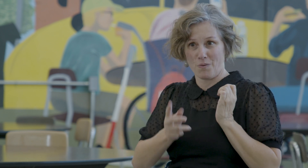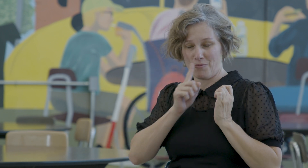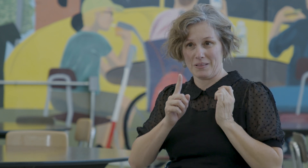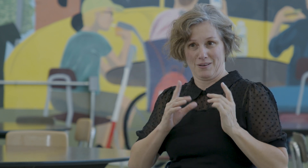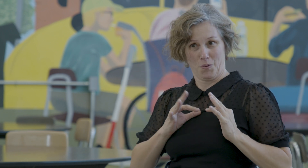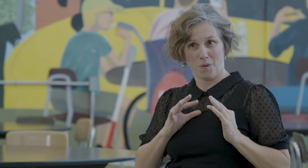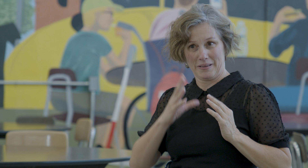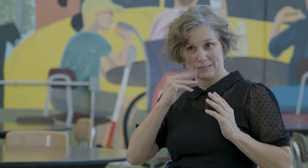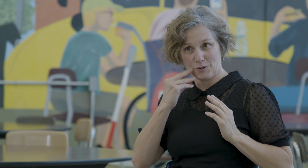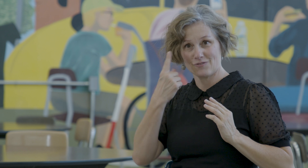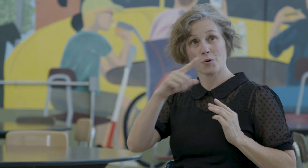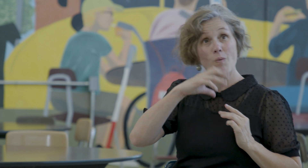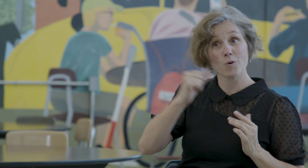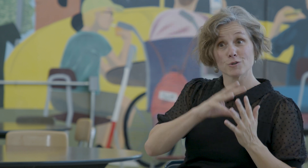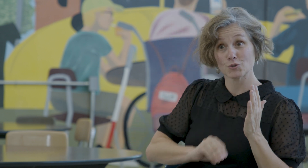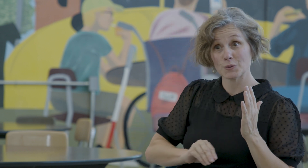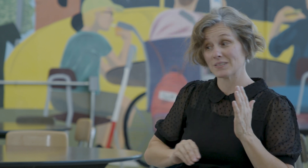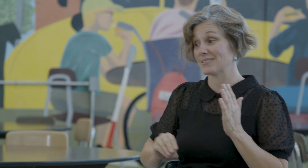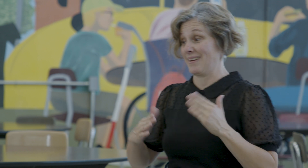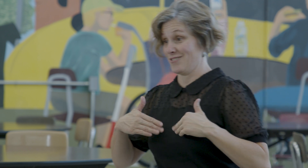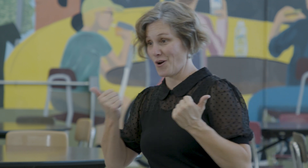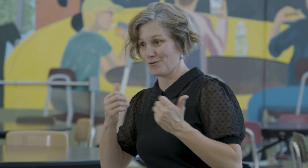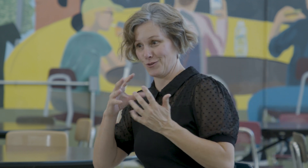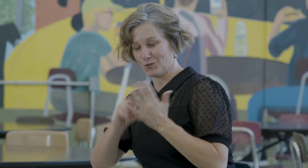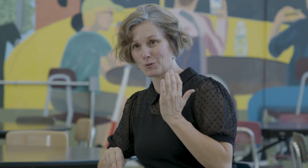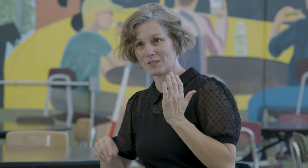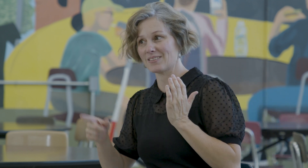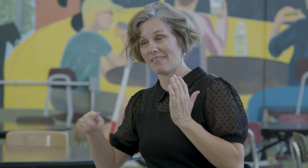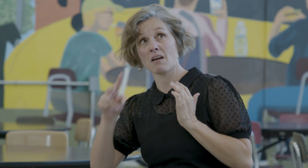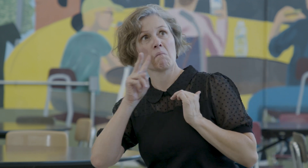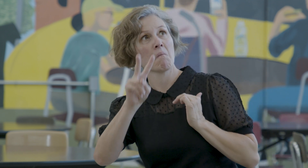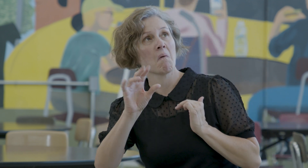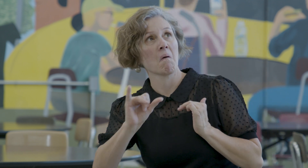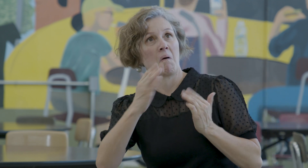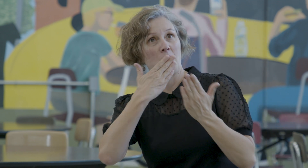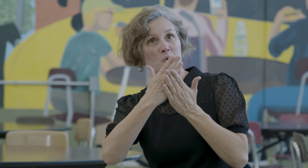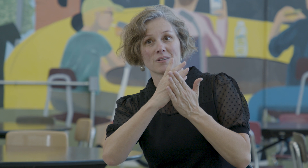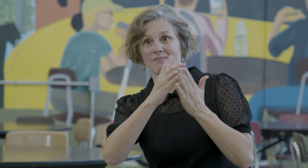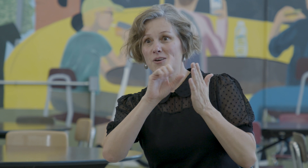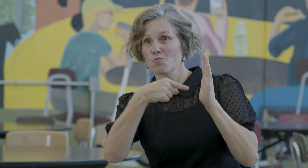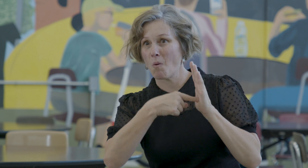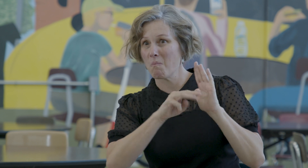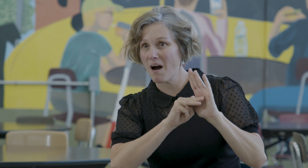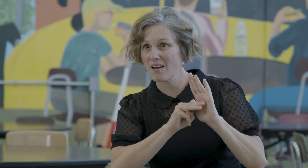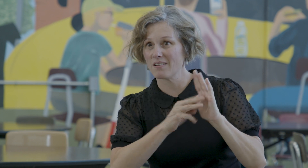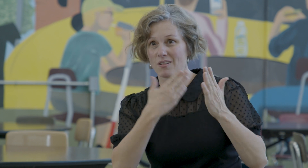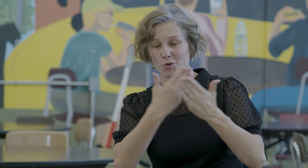It was a mutually beneficial experience. The older kids learned a lot, while the preschoolers were able to see other student role models.